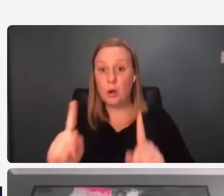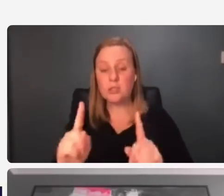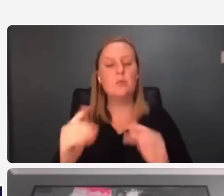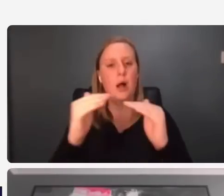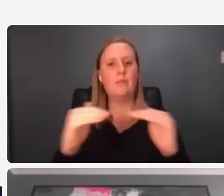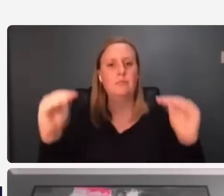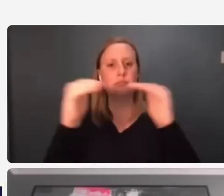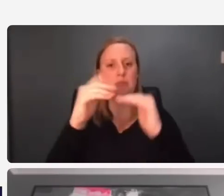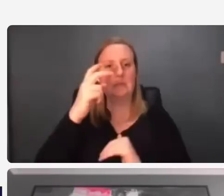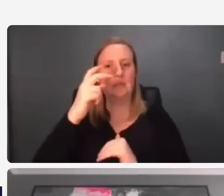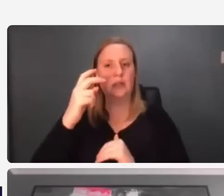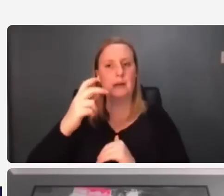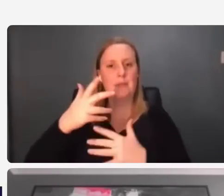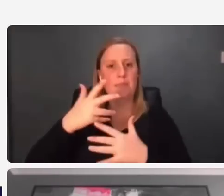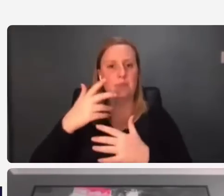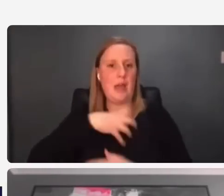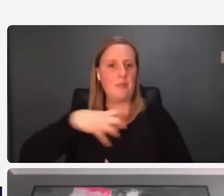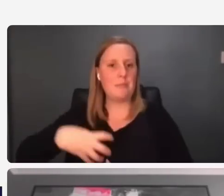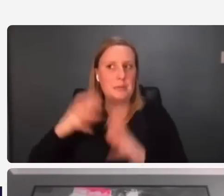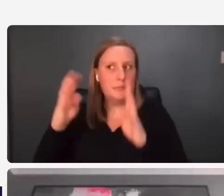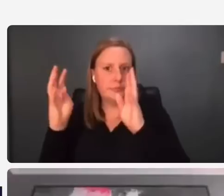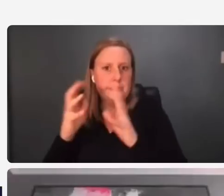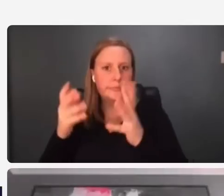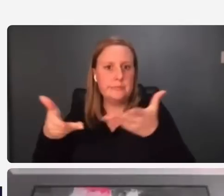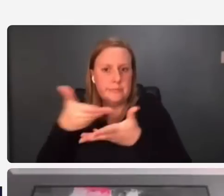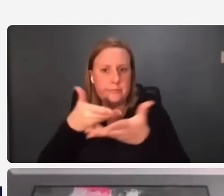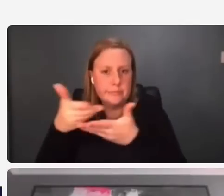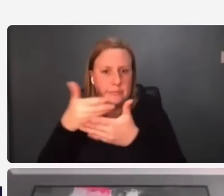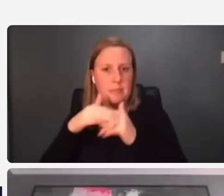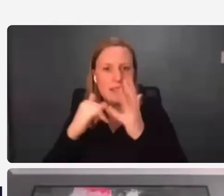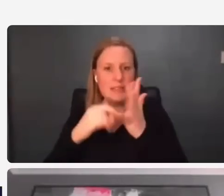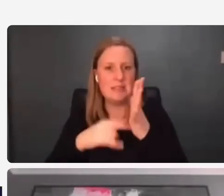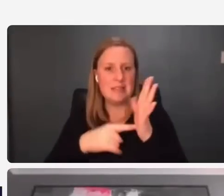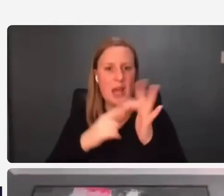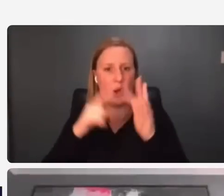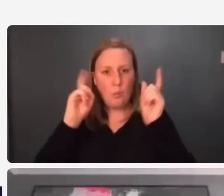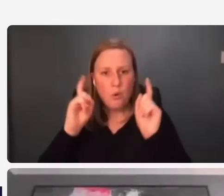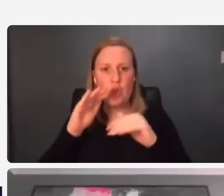Health Ministers forums about states' concerns about assessment processes and what matters to them and